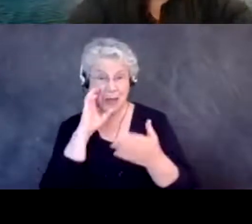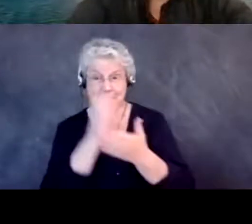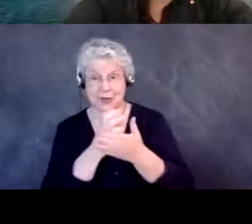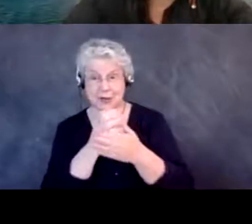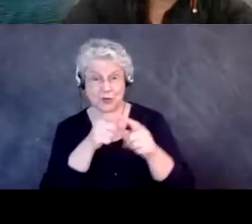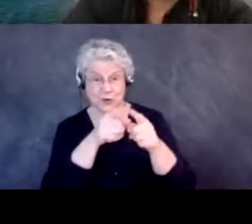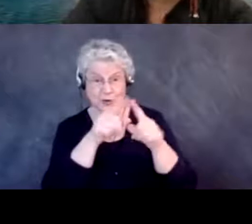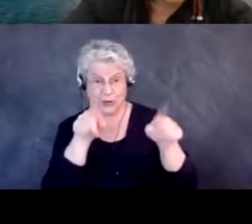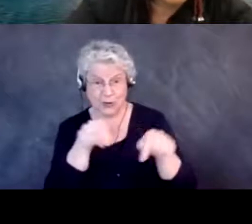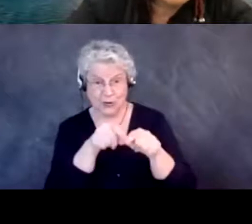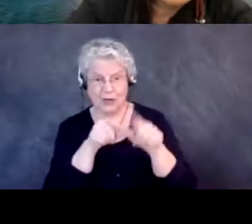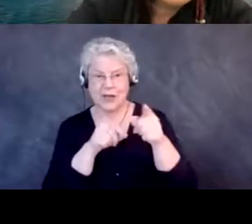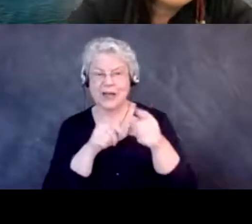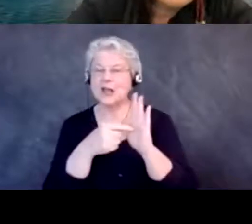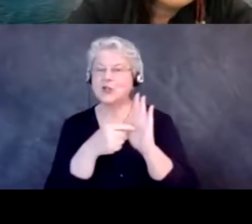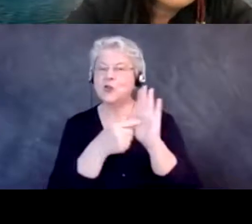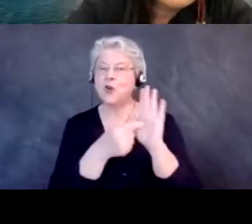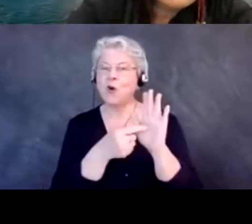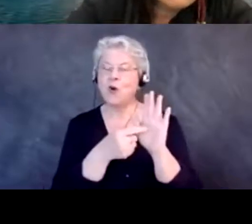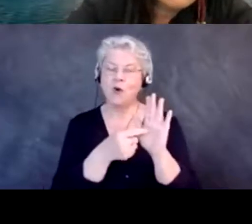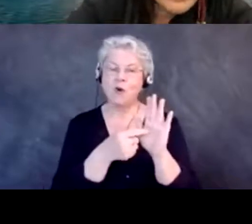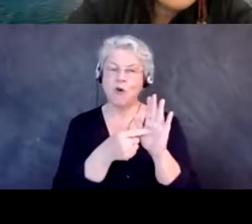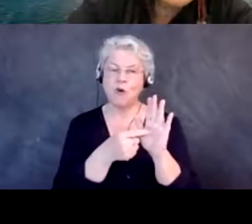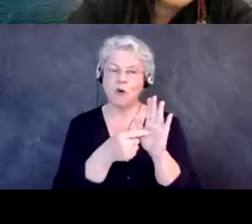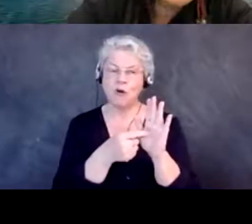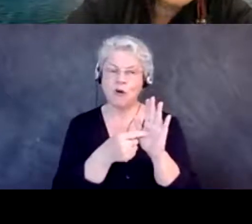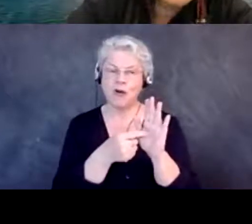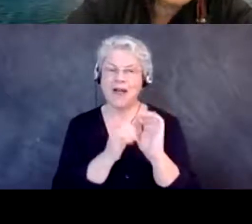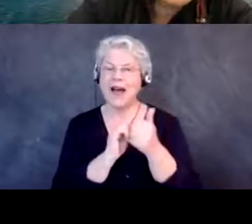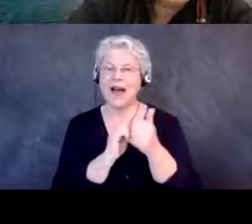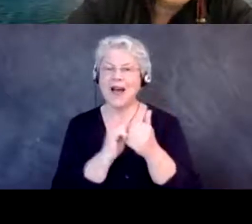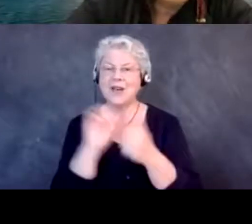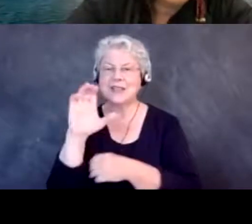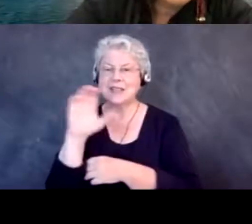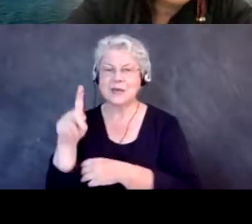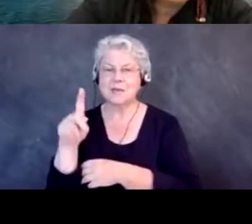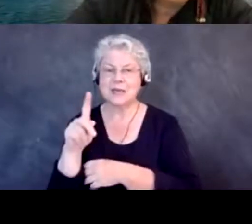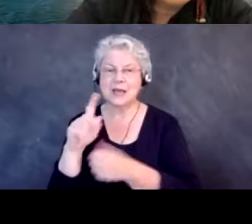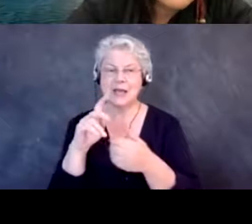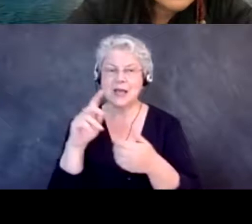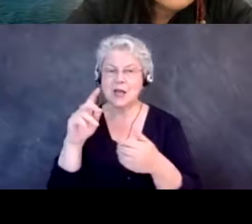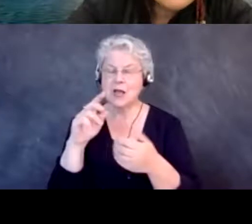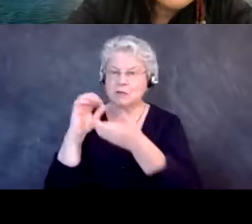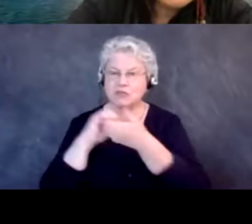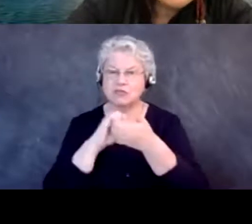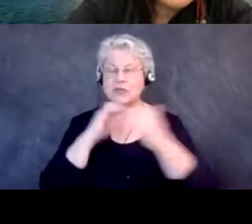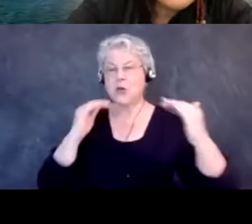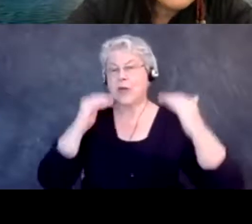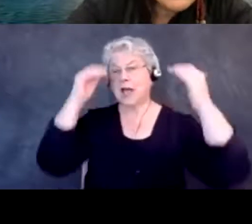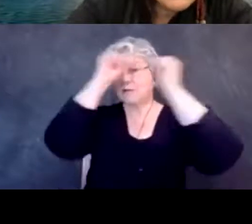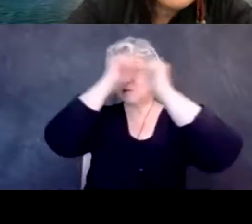showing how the CCP works together. We have the high level vision that goes into that. The